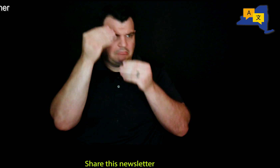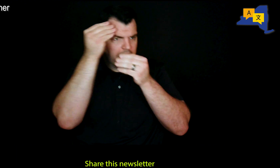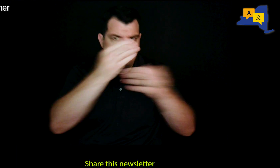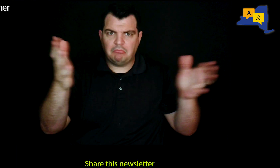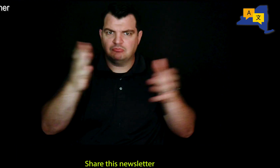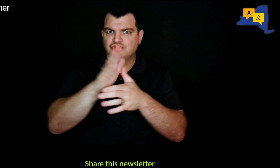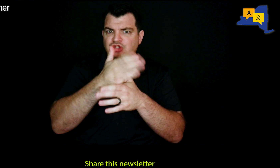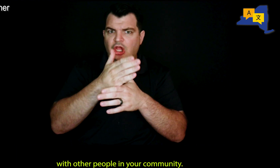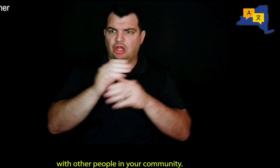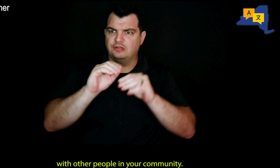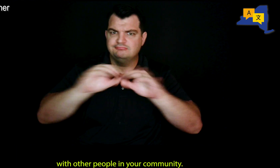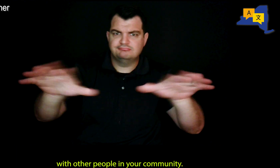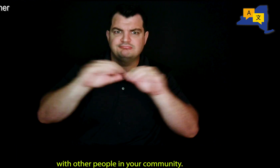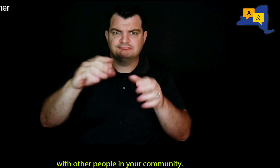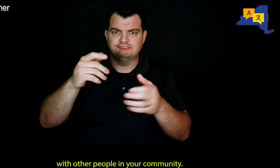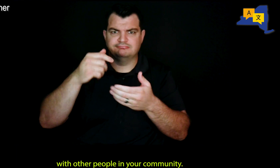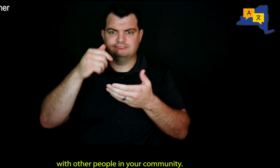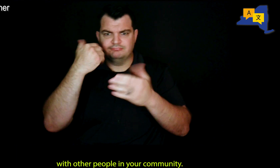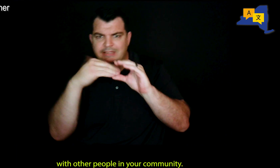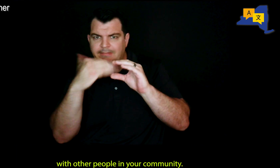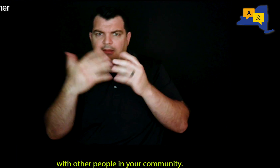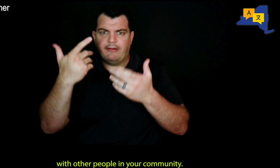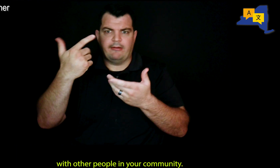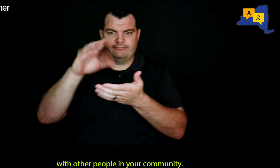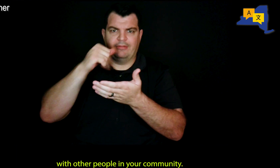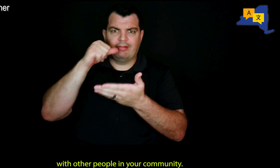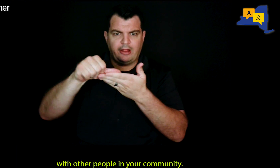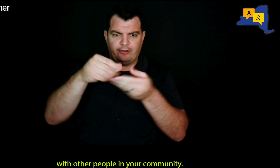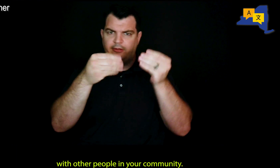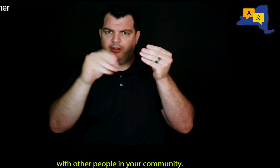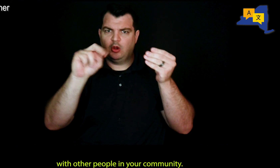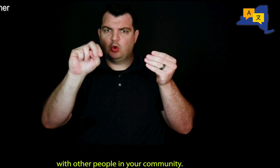Share this newsletter with other people in your community.